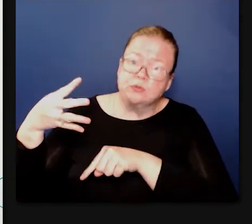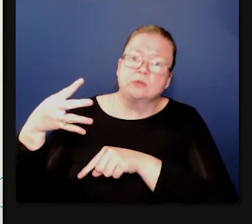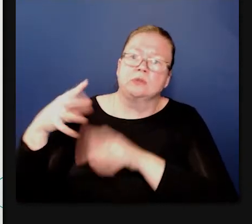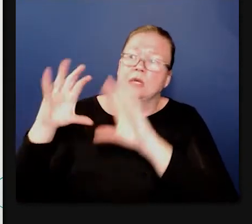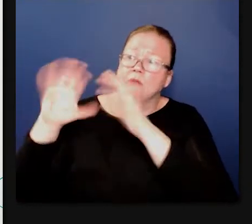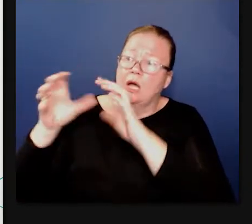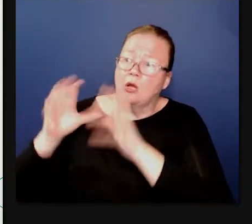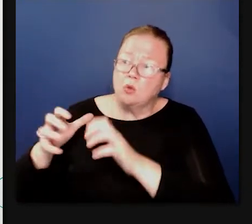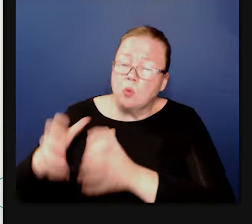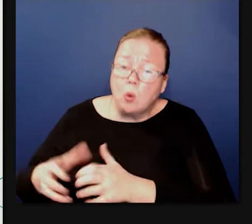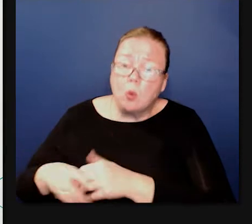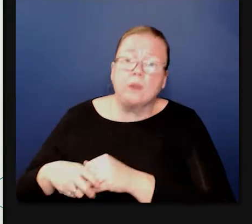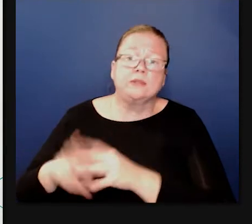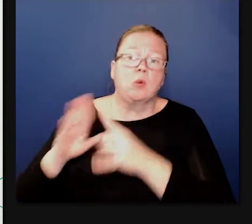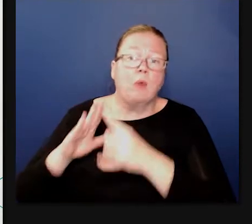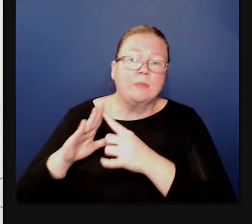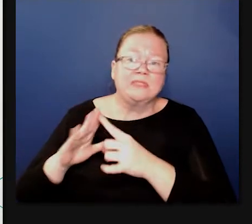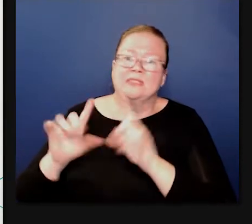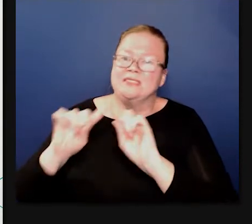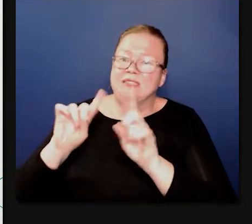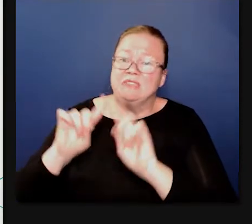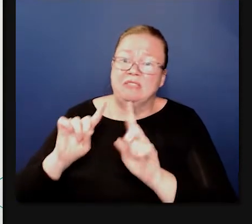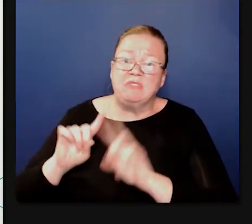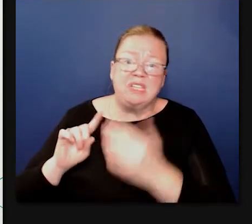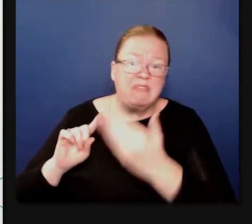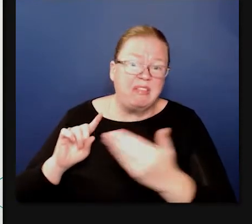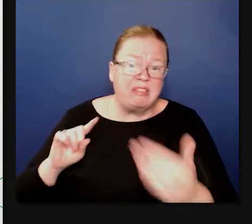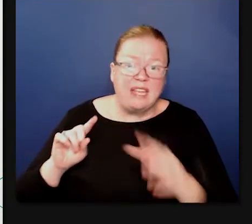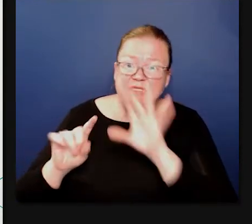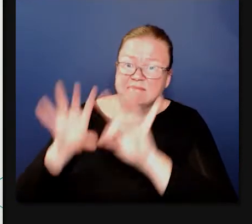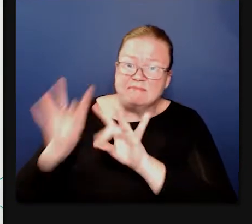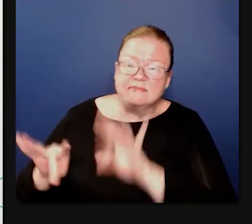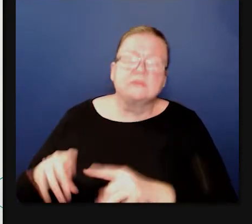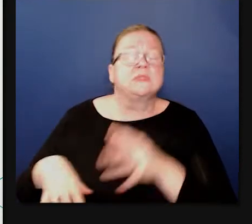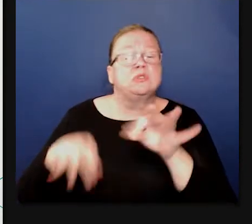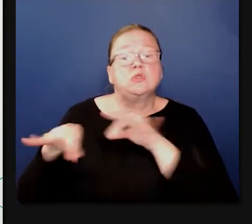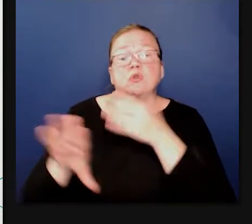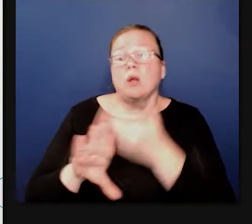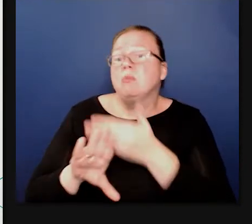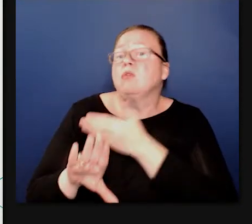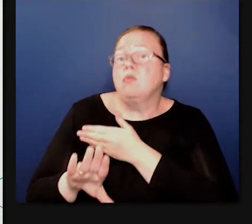Here's category filters representing all these different item types, as described before.